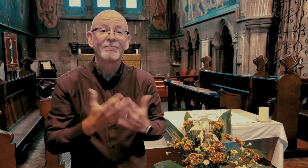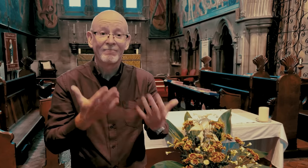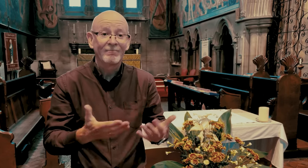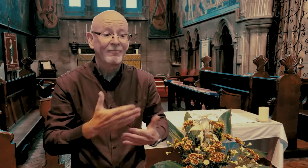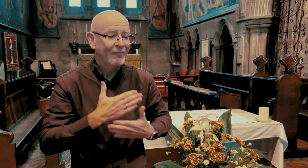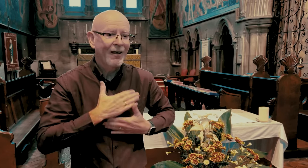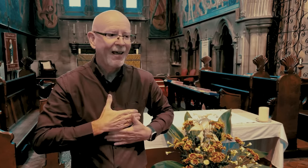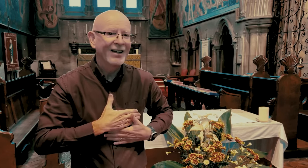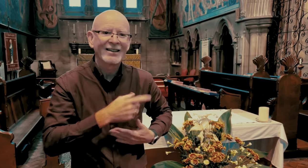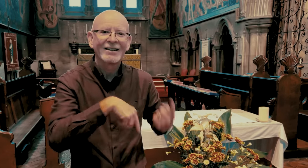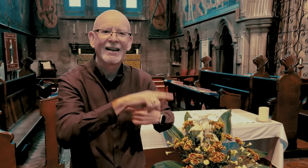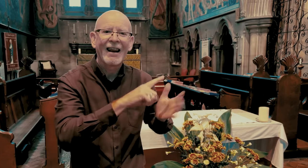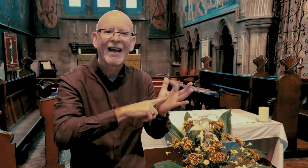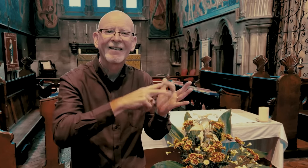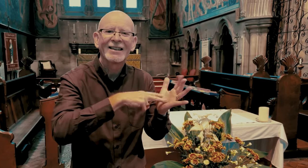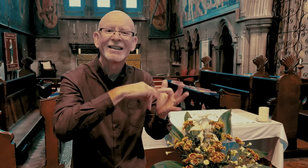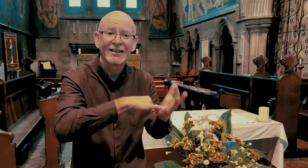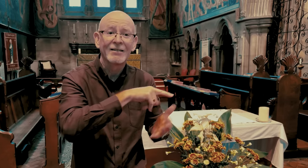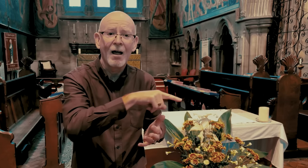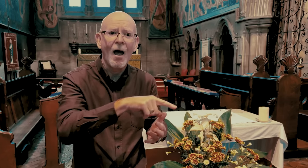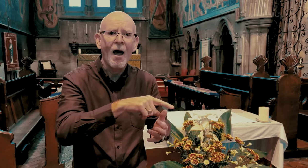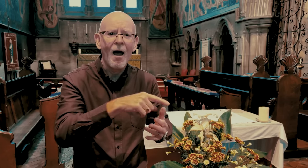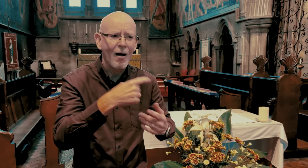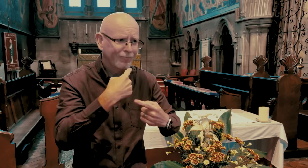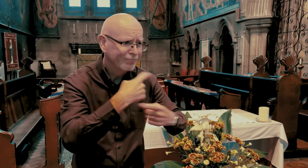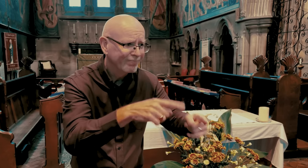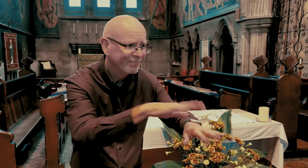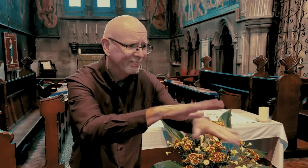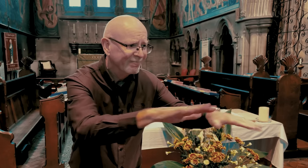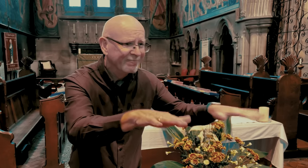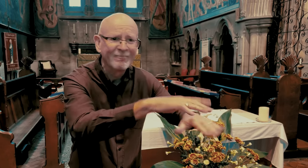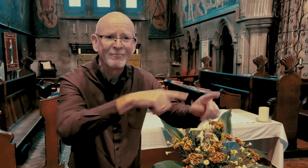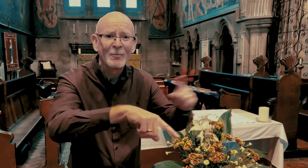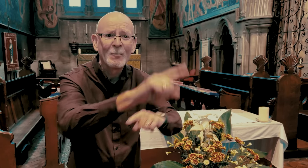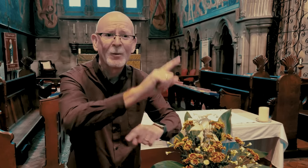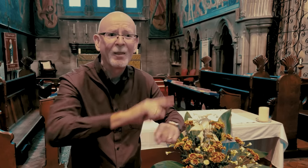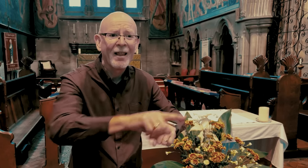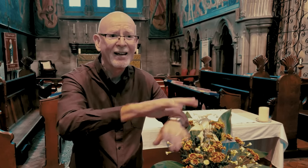So the Levites stilled all the people, saying,